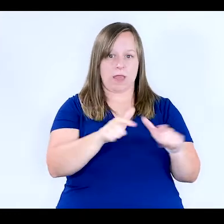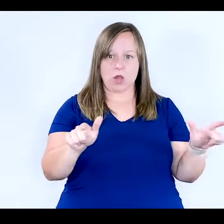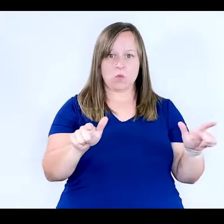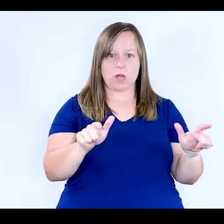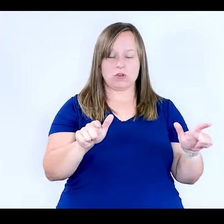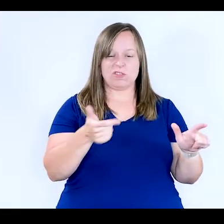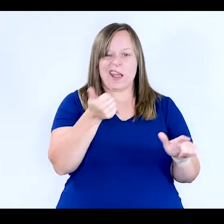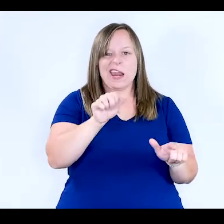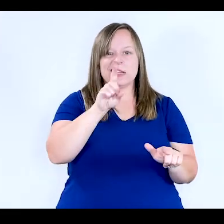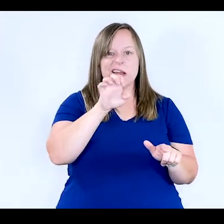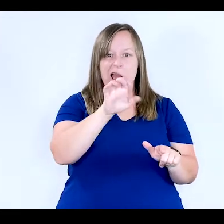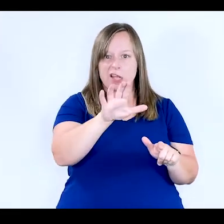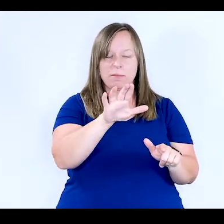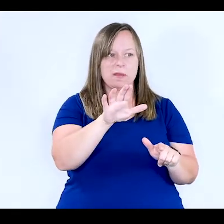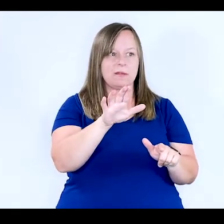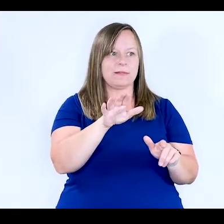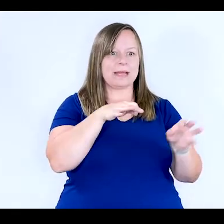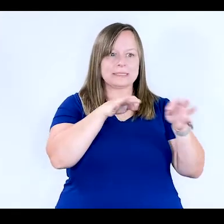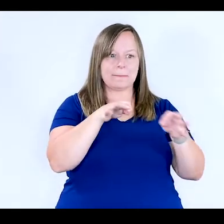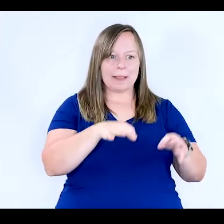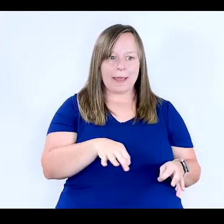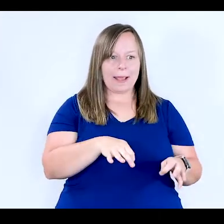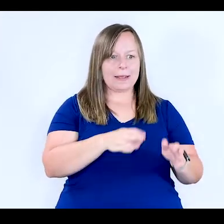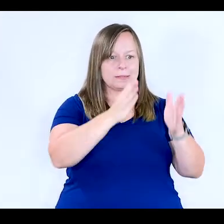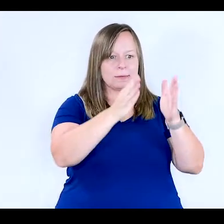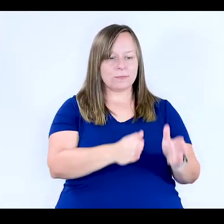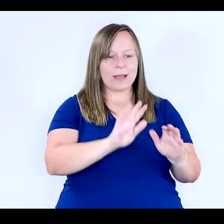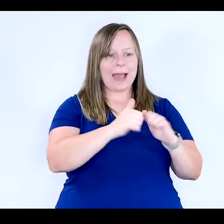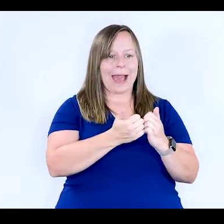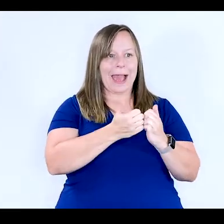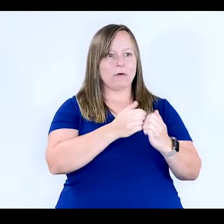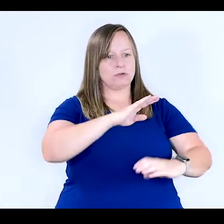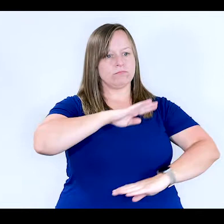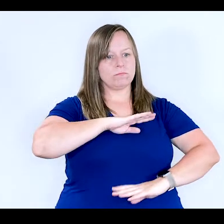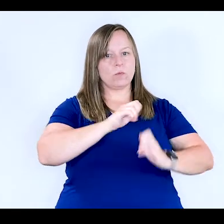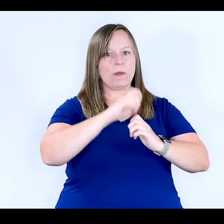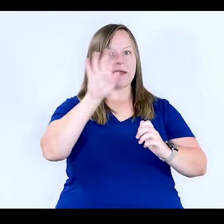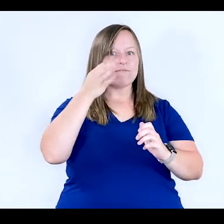any document that explains to individuals how to comply with a federal